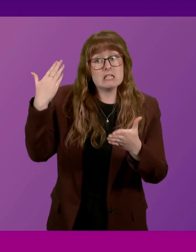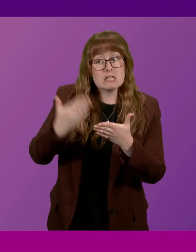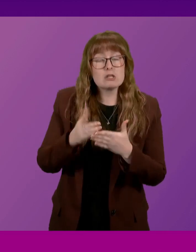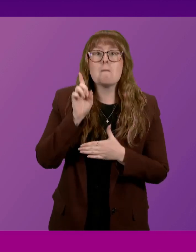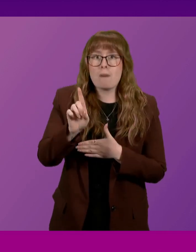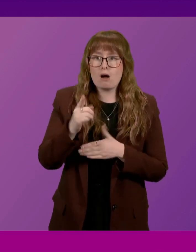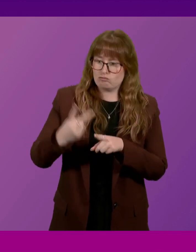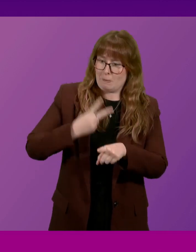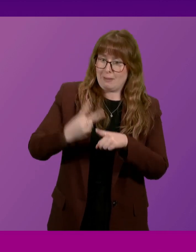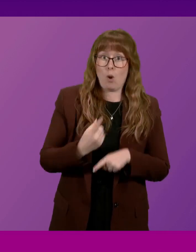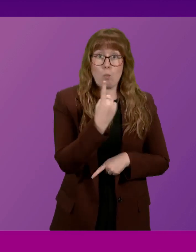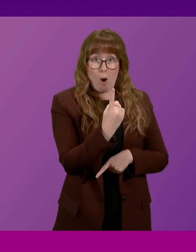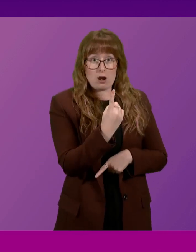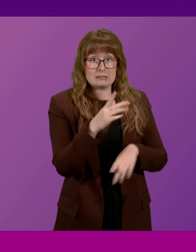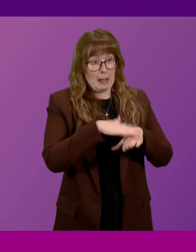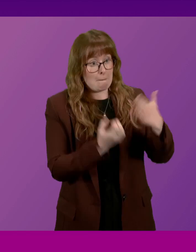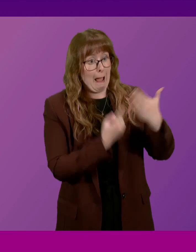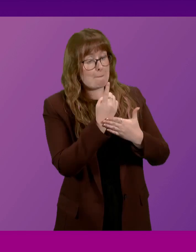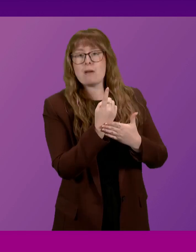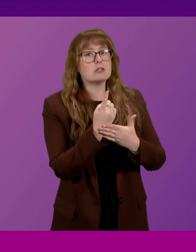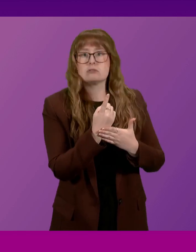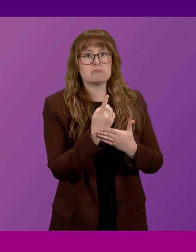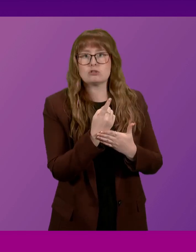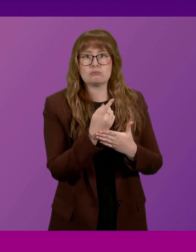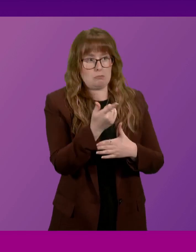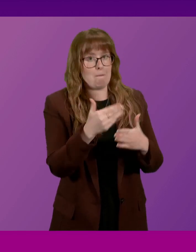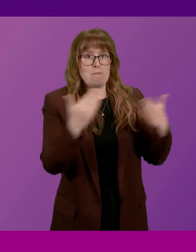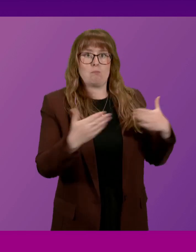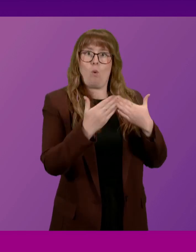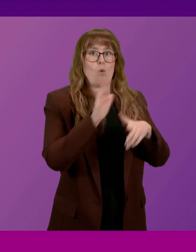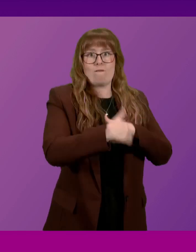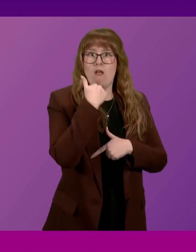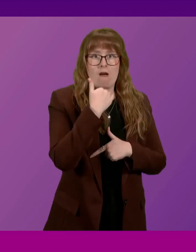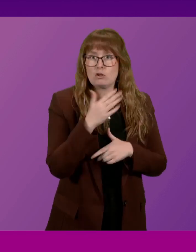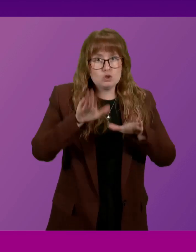that one incident is one incident too many, and we will act to eradicate such incidents.